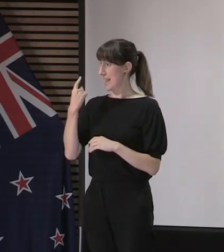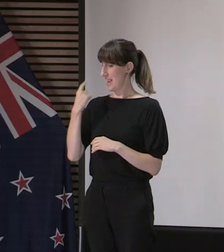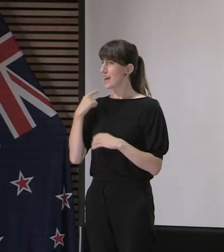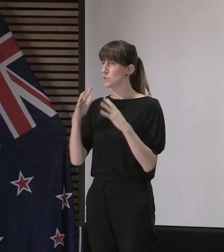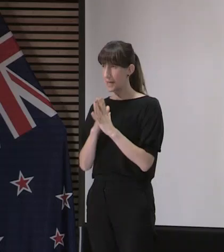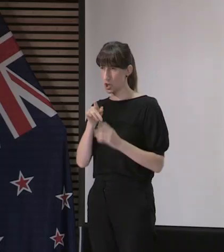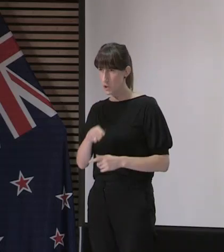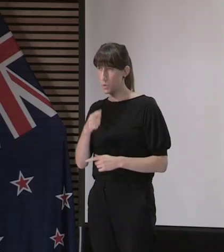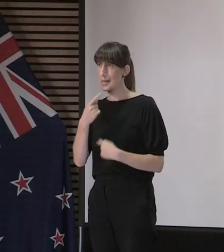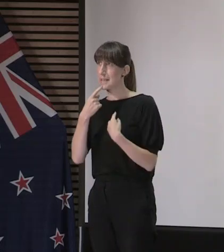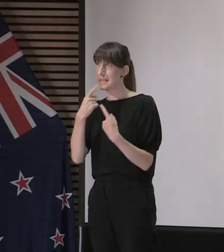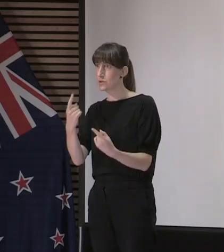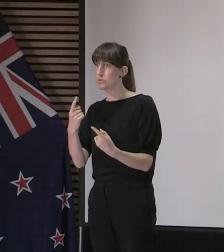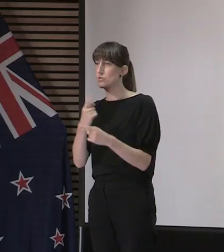mentioned last week - you